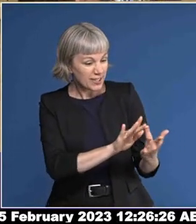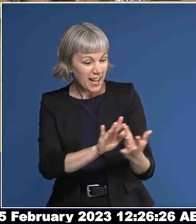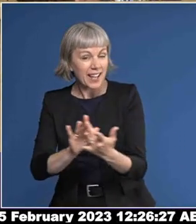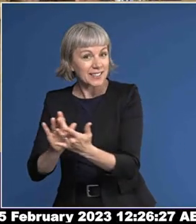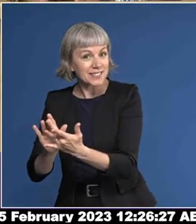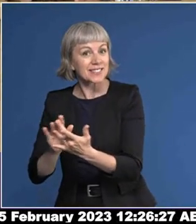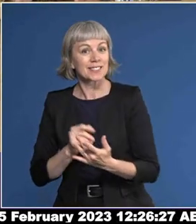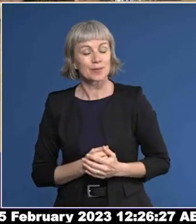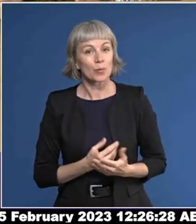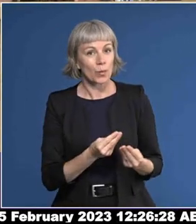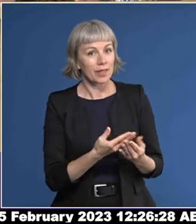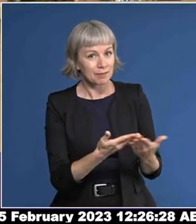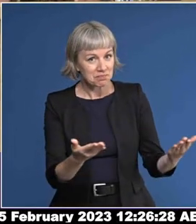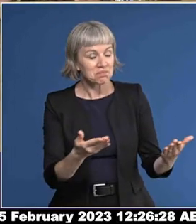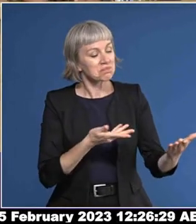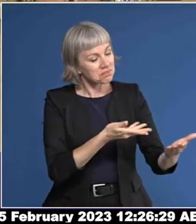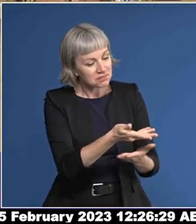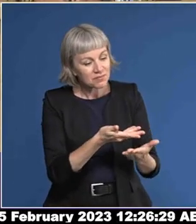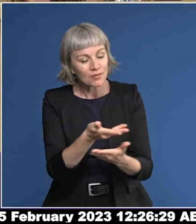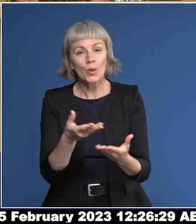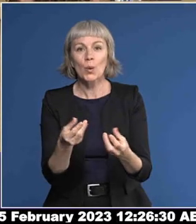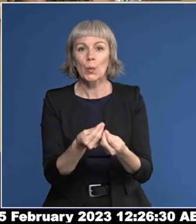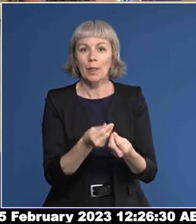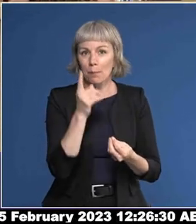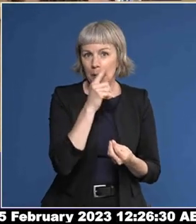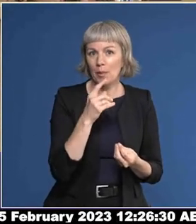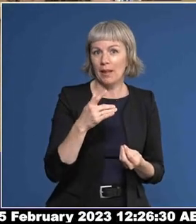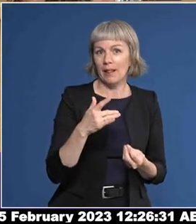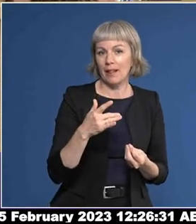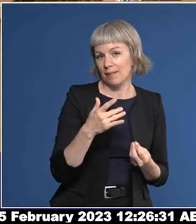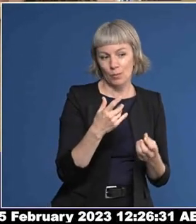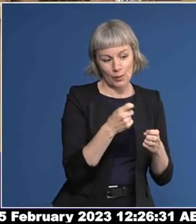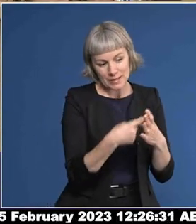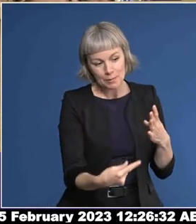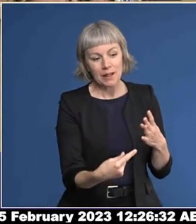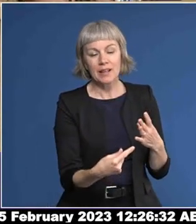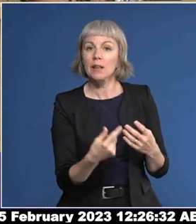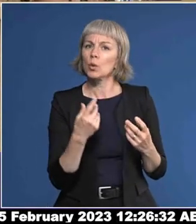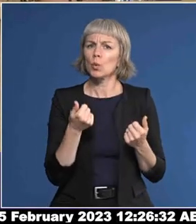be able to speak to people who live with disabilities, to have a close relationship in